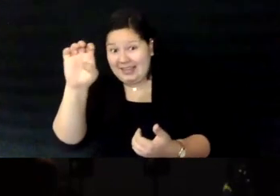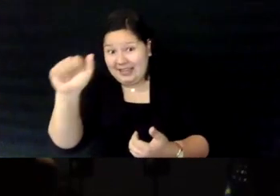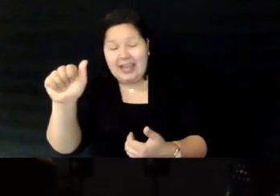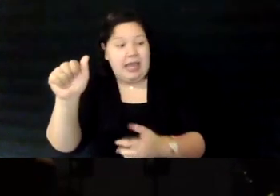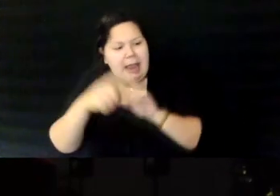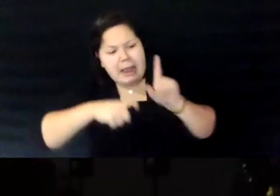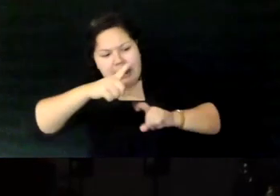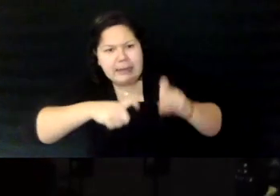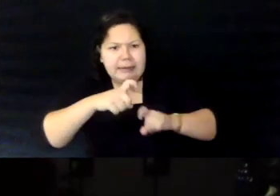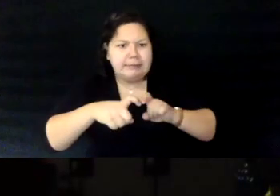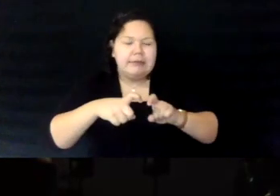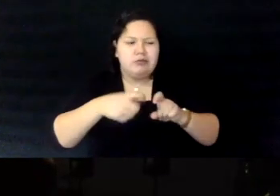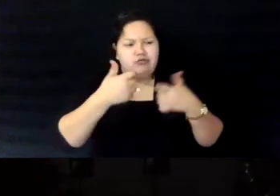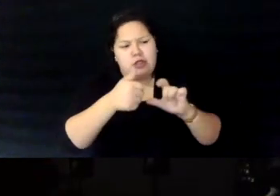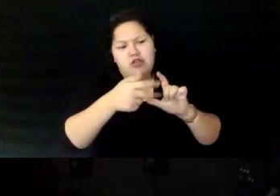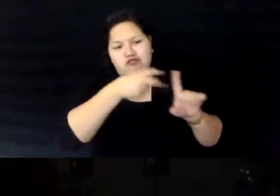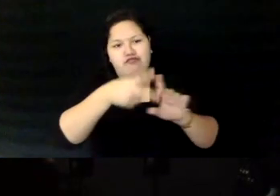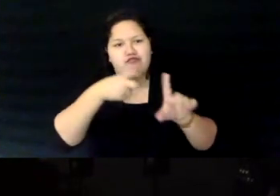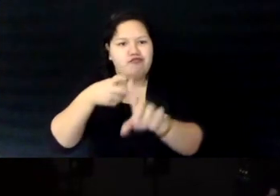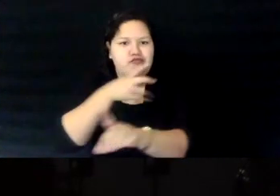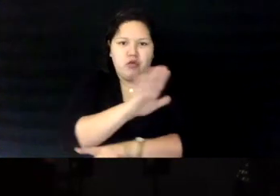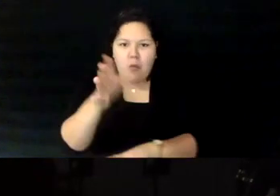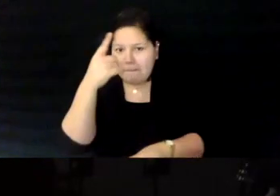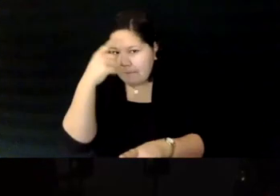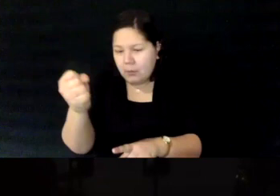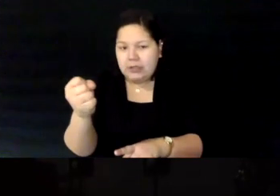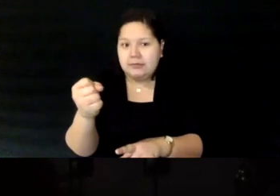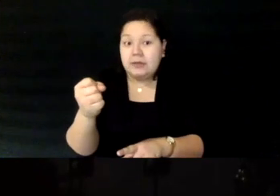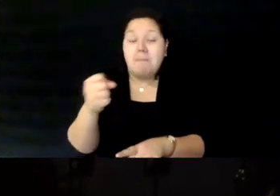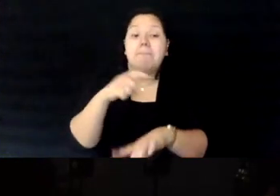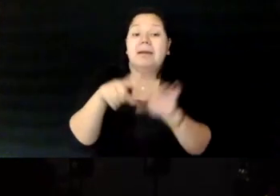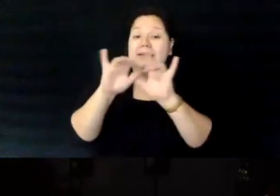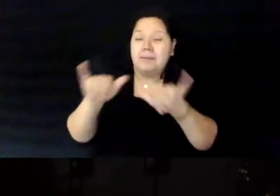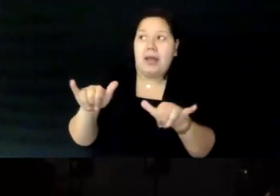extracting your memory. And you're gaining points after she asks the question.